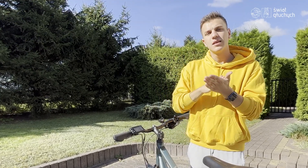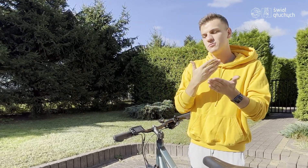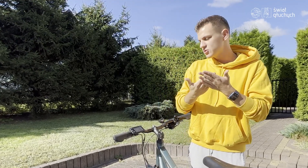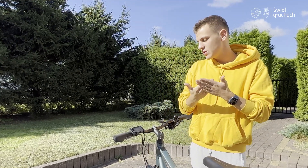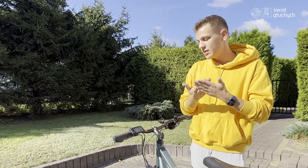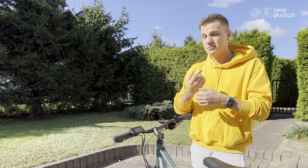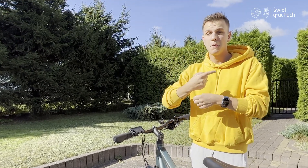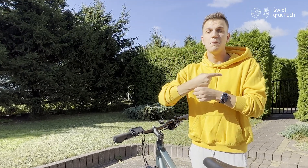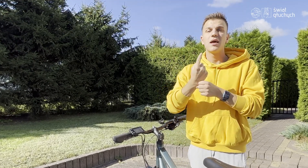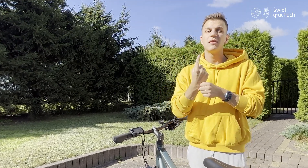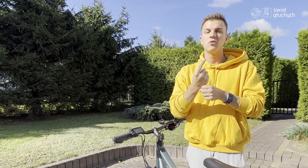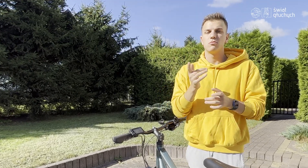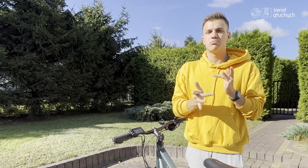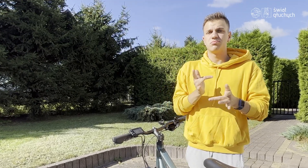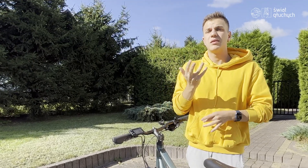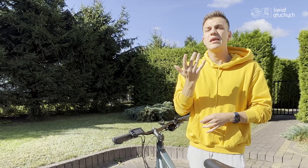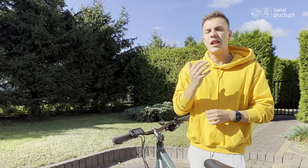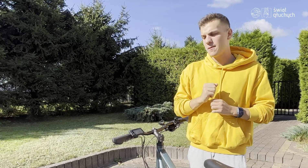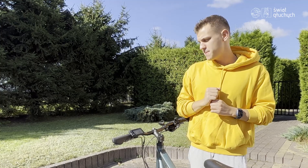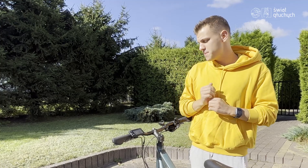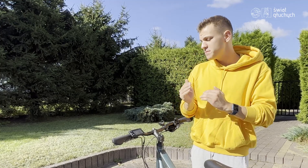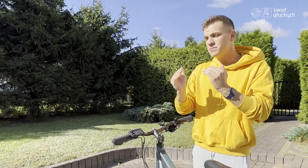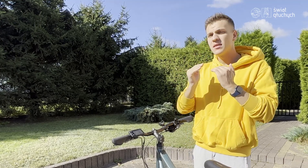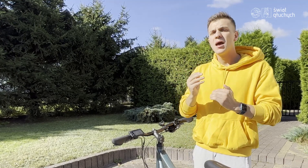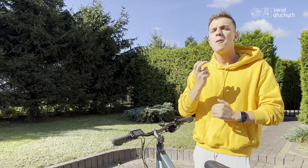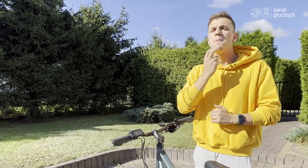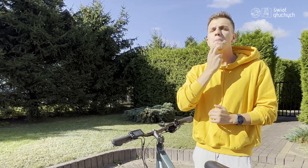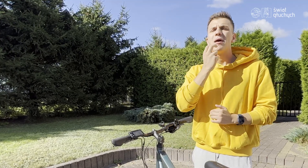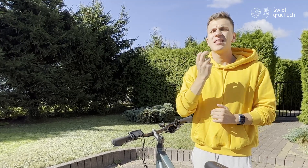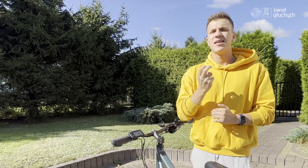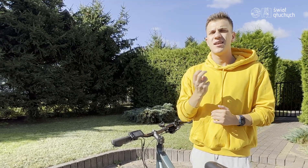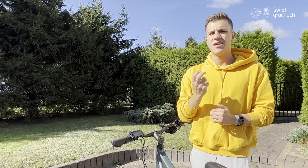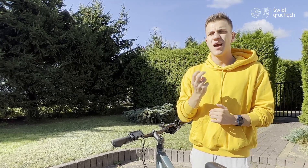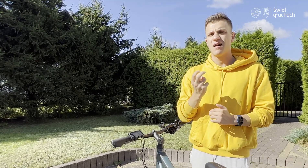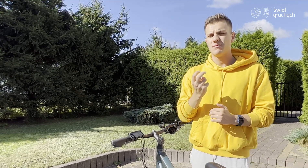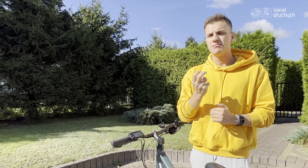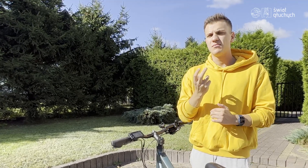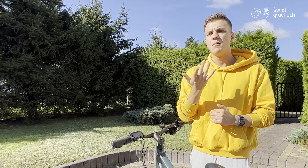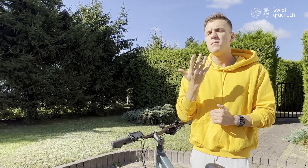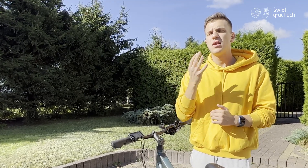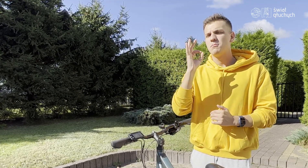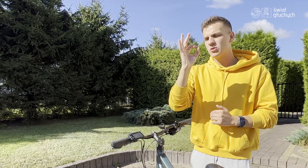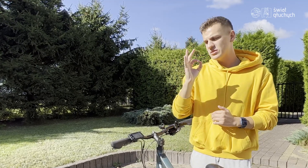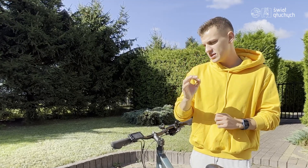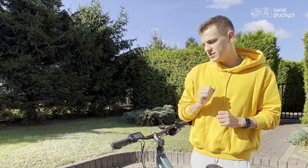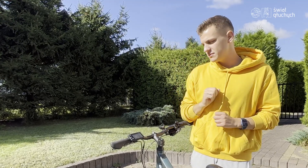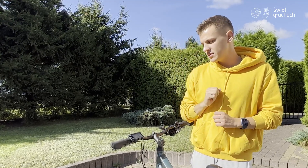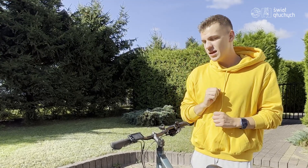as the speed at which you are riding, the battery status